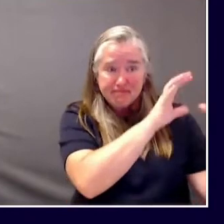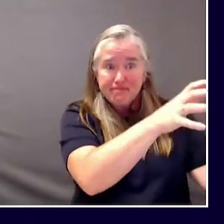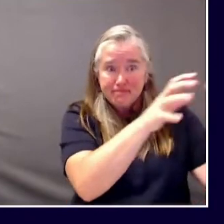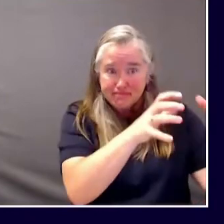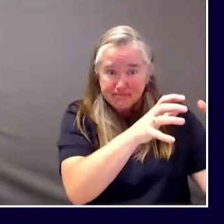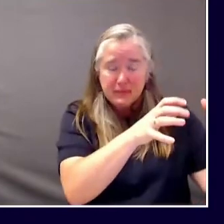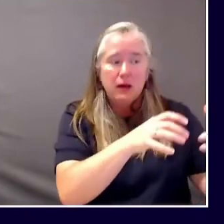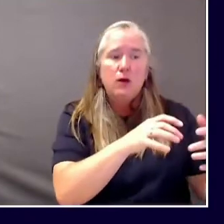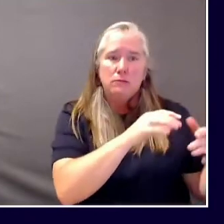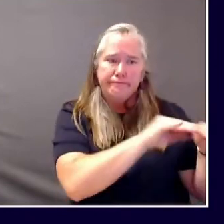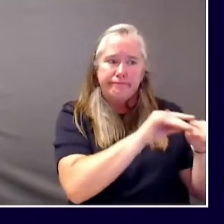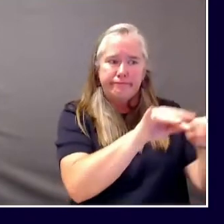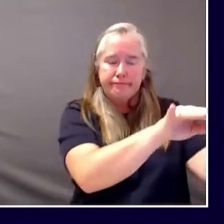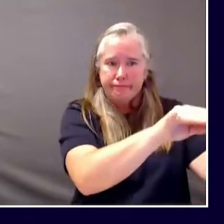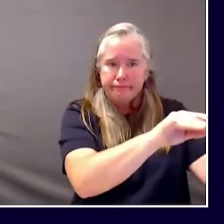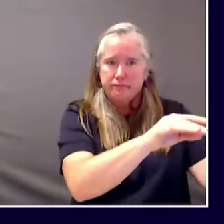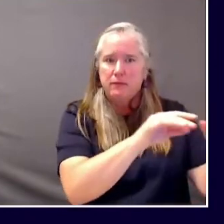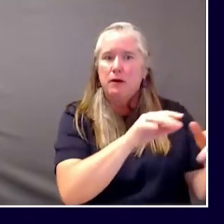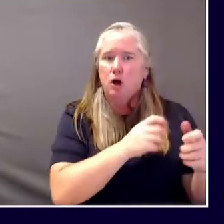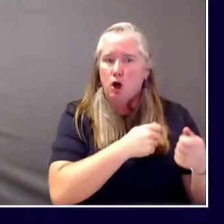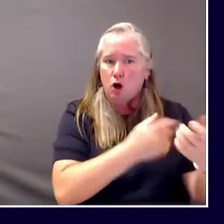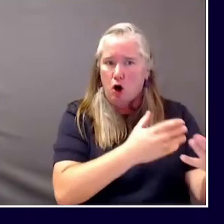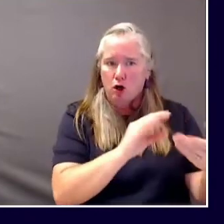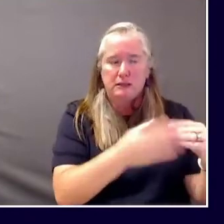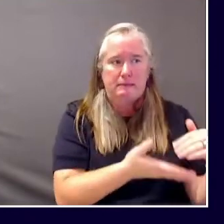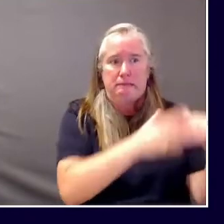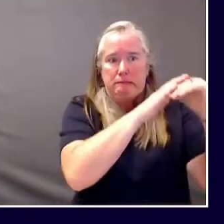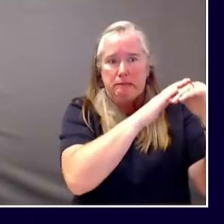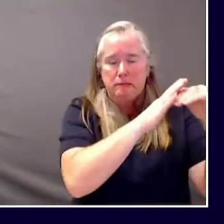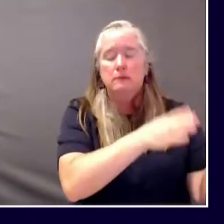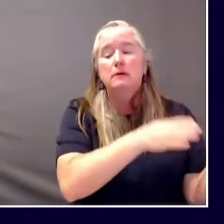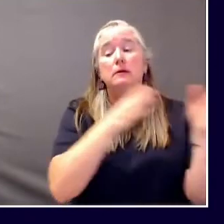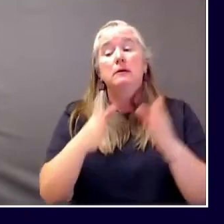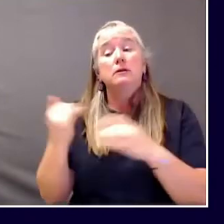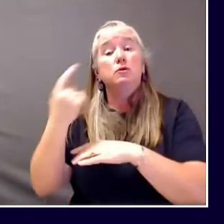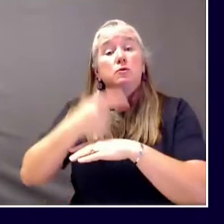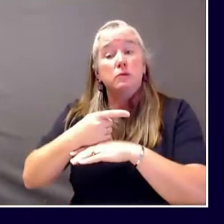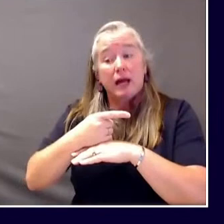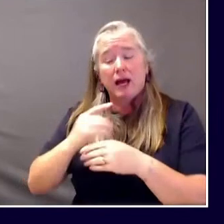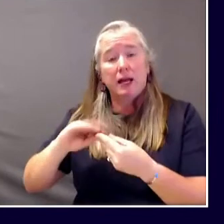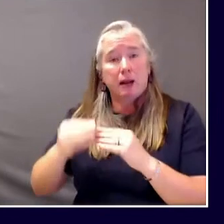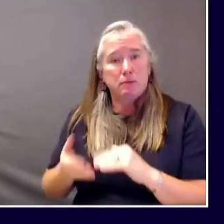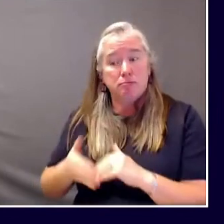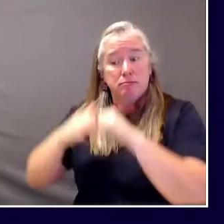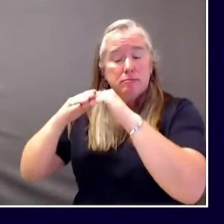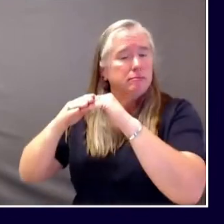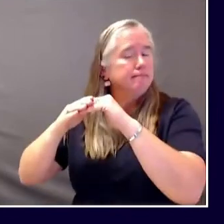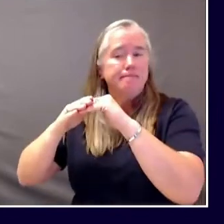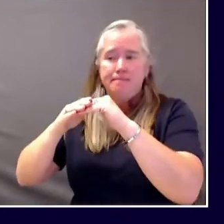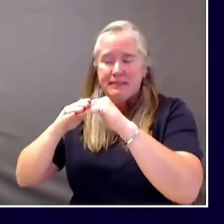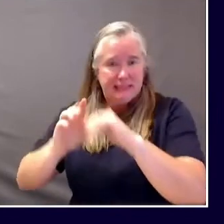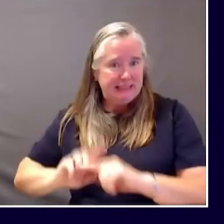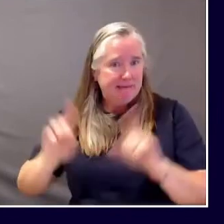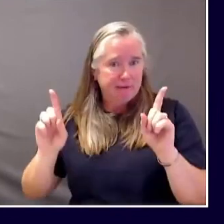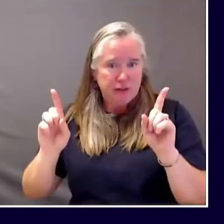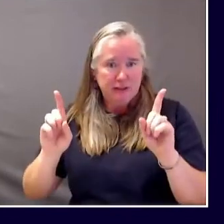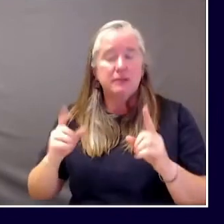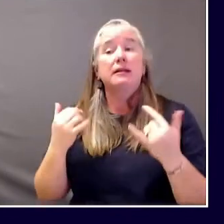the number is in increases in cases that we are seeing